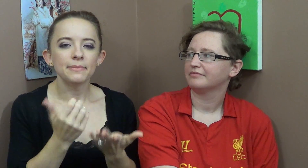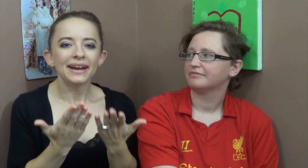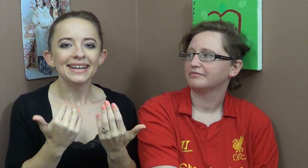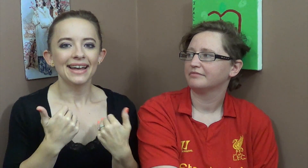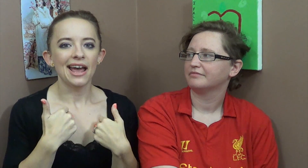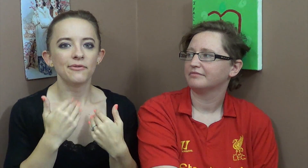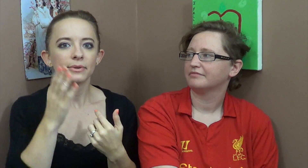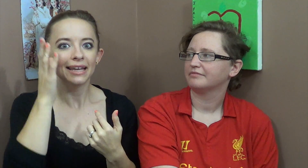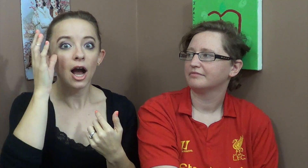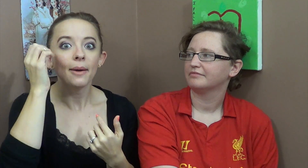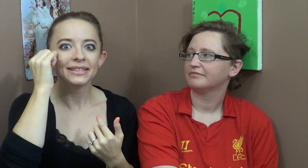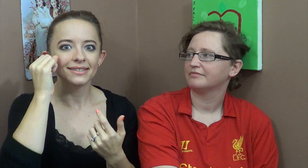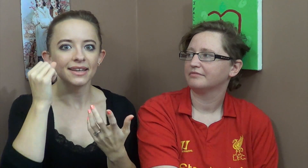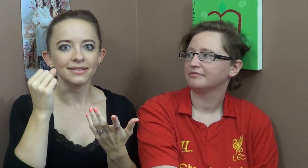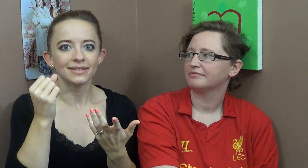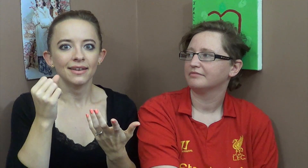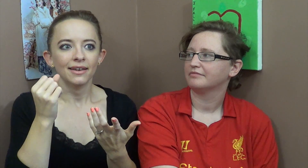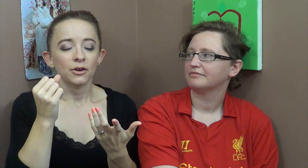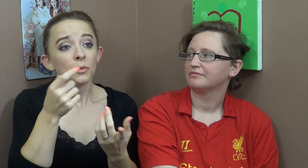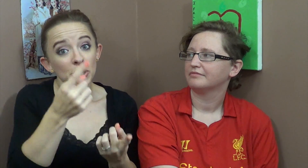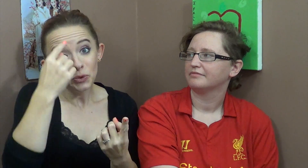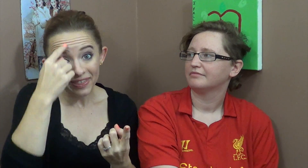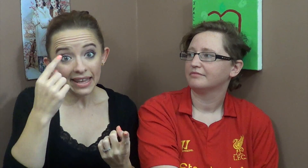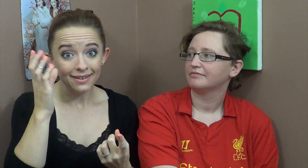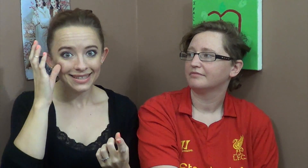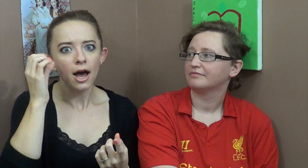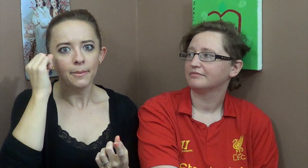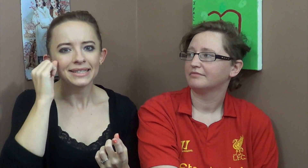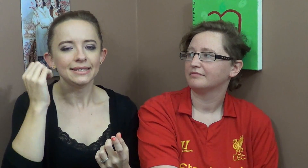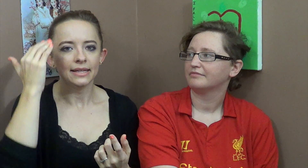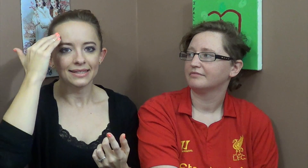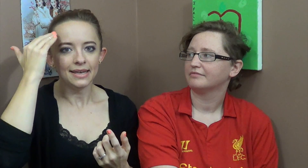So they might not have really common sense... or what you think is common